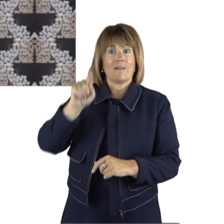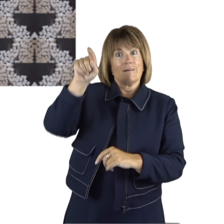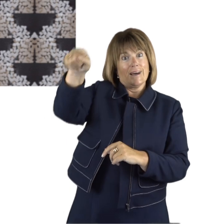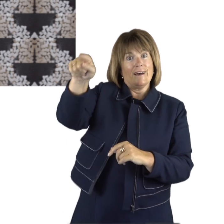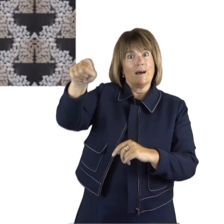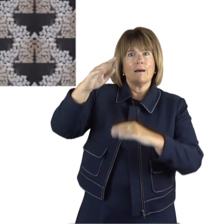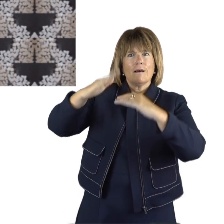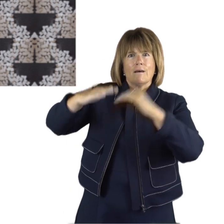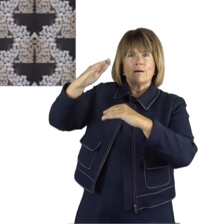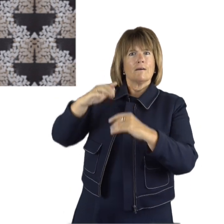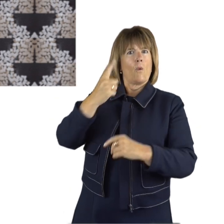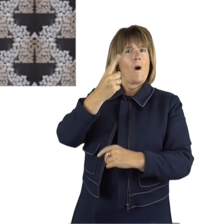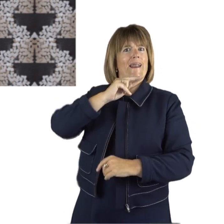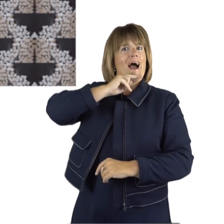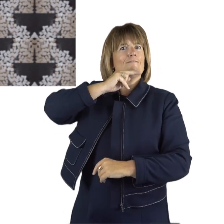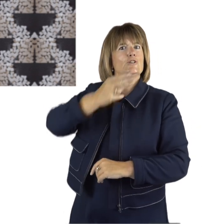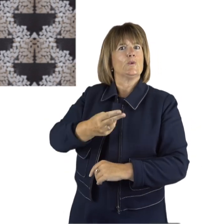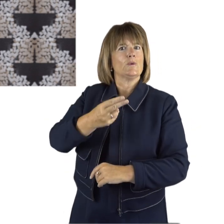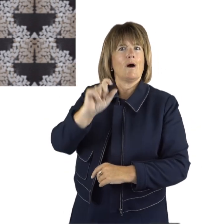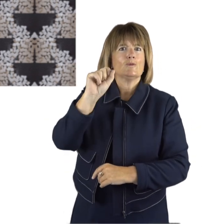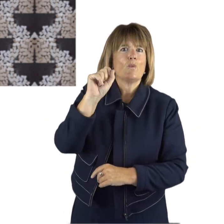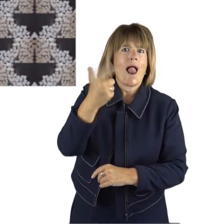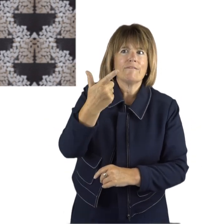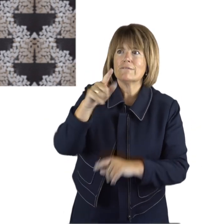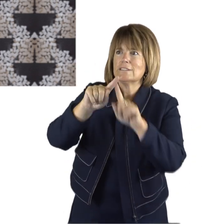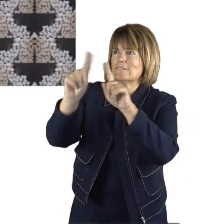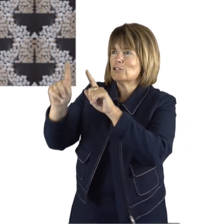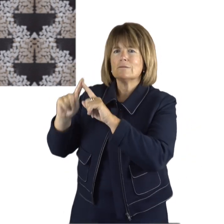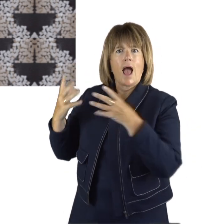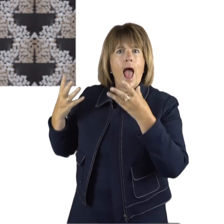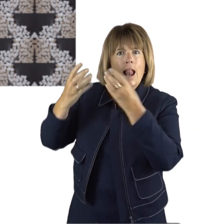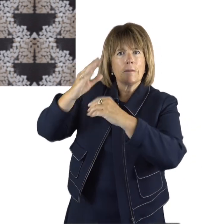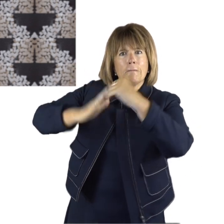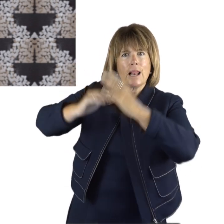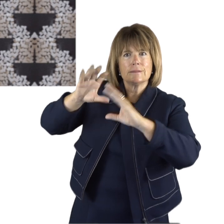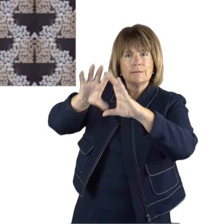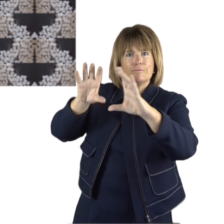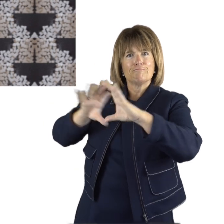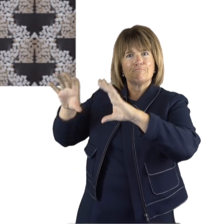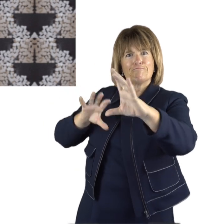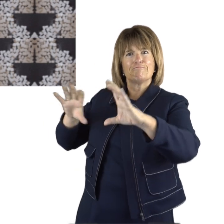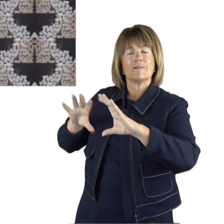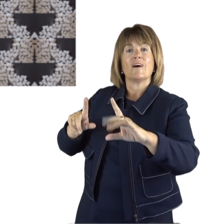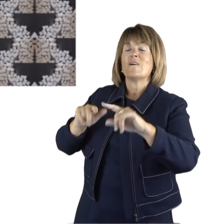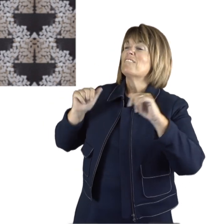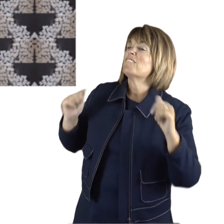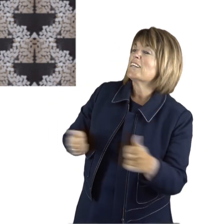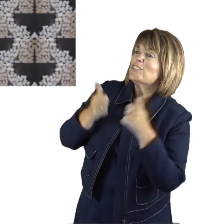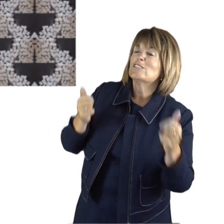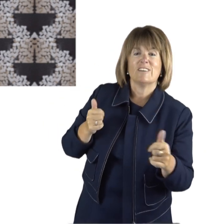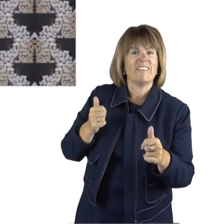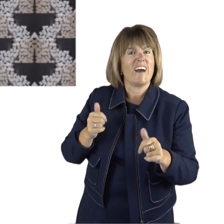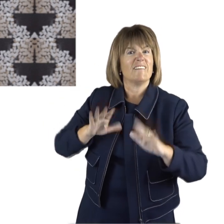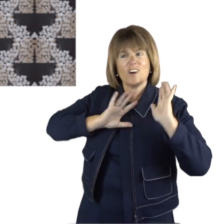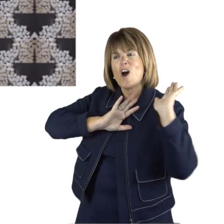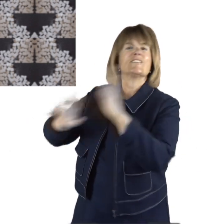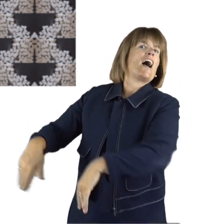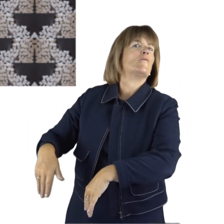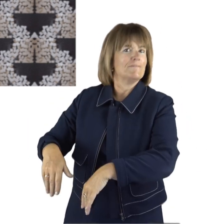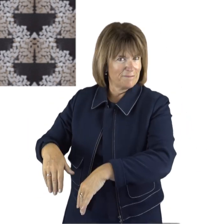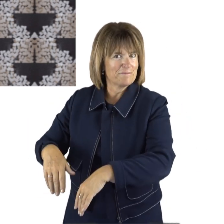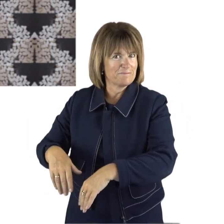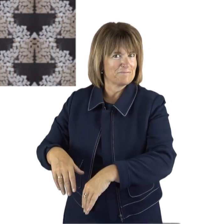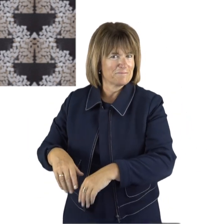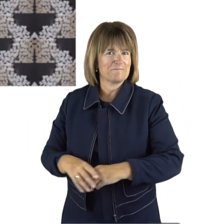Kaprow constructed the wall in an afternoon with the cooperation of a dozen people, and once finished it was knocked down.